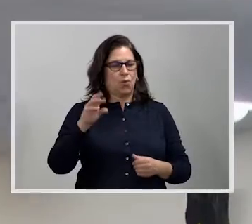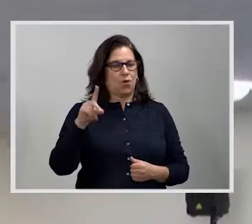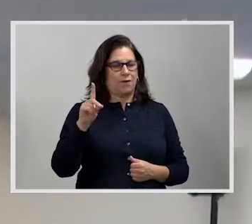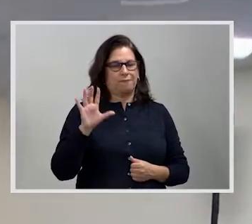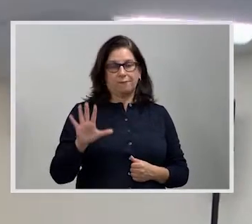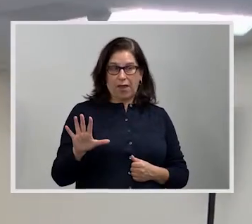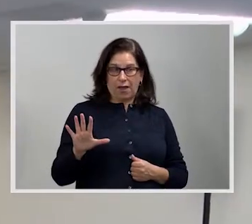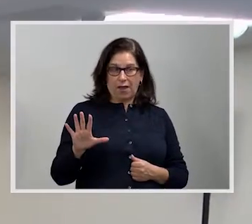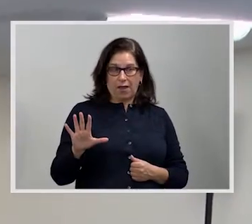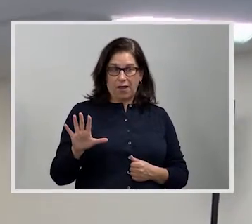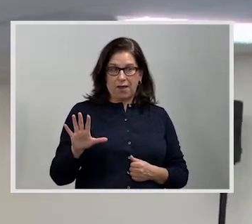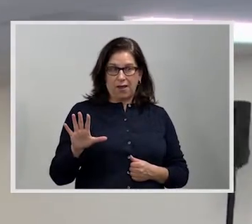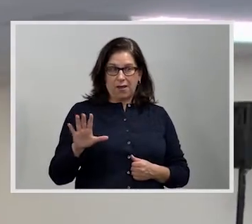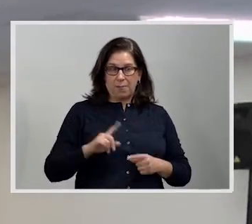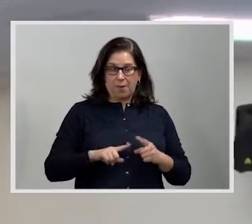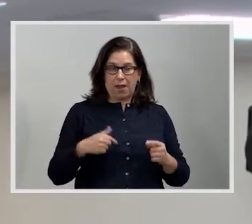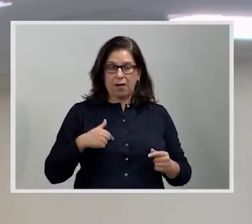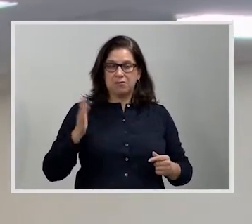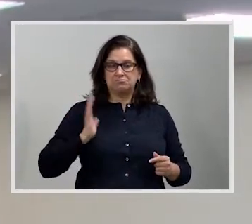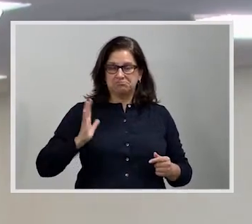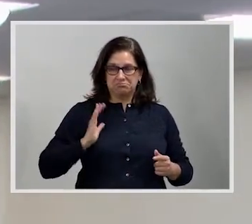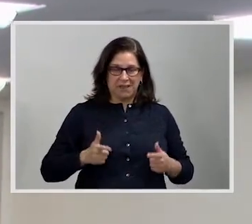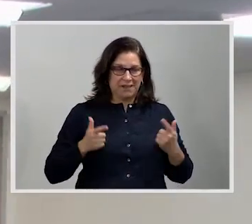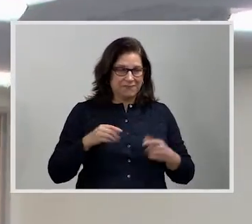ANYWAY, WE SAID EDUCATION IS STILL THE NUMBER ONE PRIORITY. NOW, THIS WAS A DIFFERENT TABLE